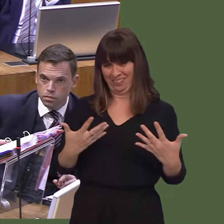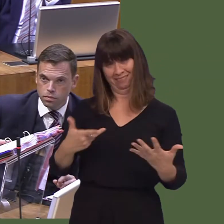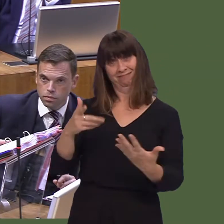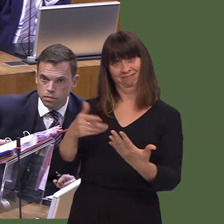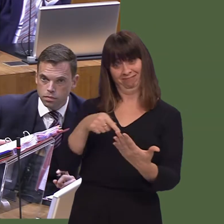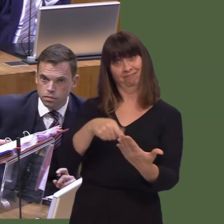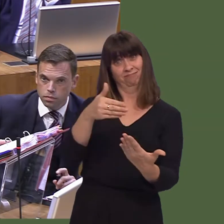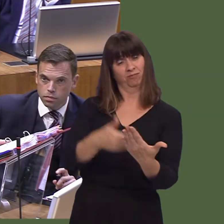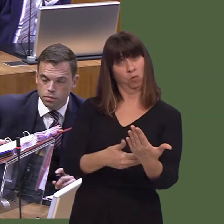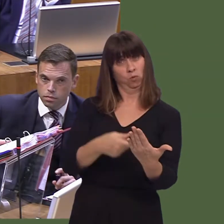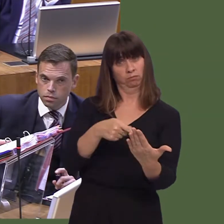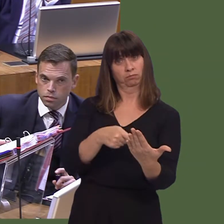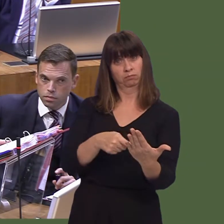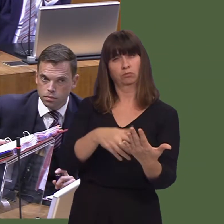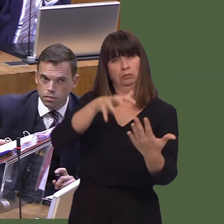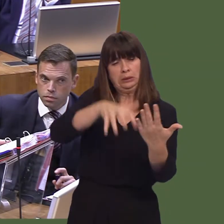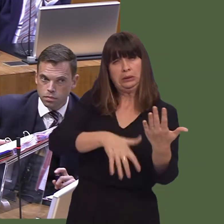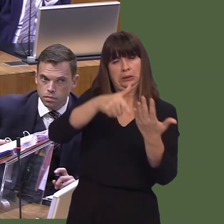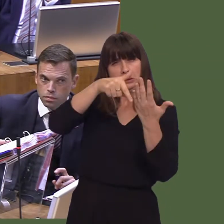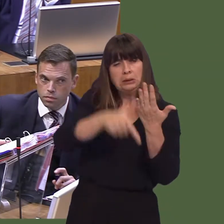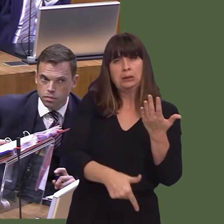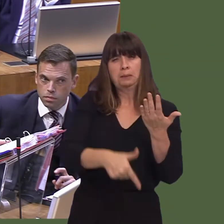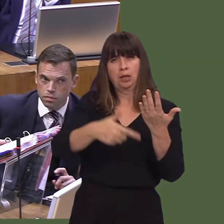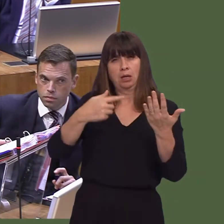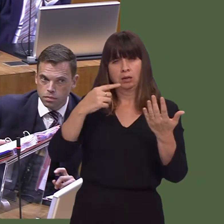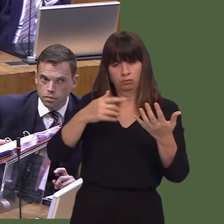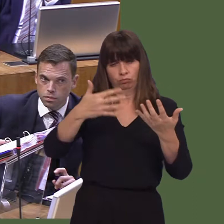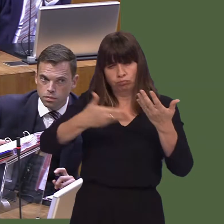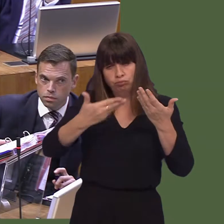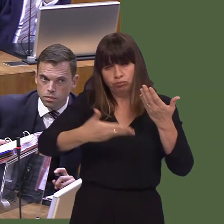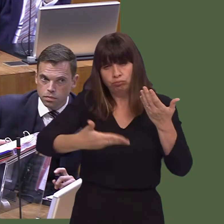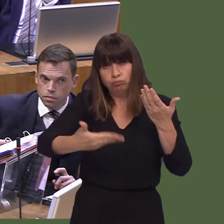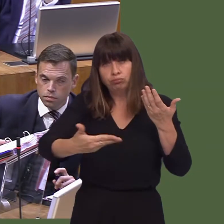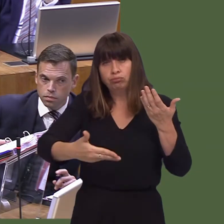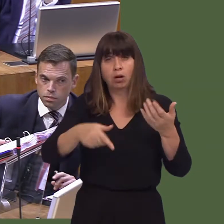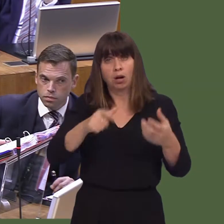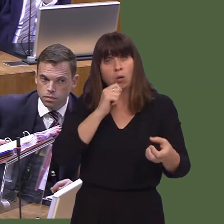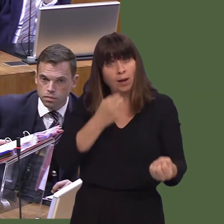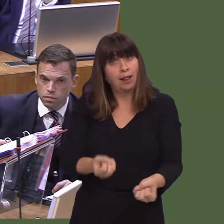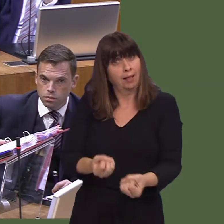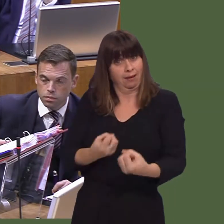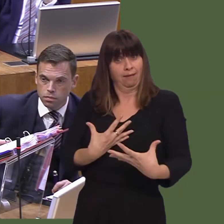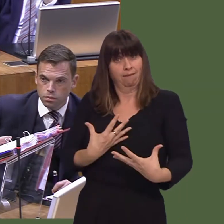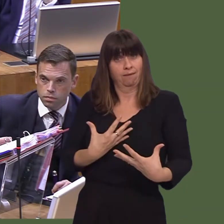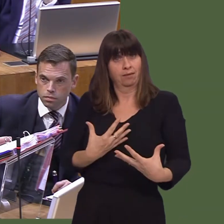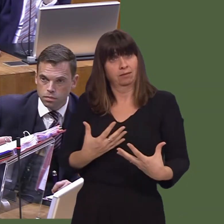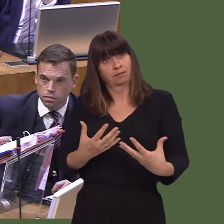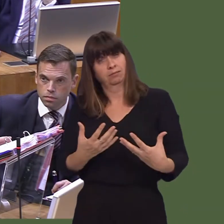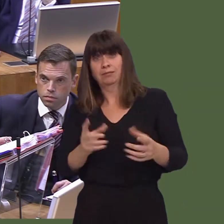at some length and took extensive evidence, will provide us with its outcome, and I do not know what that outcome is.